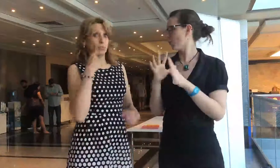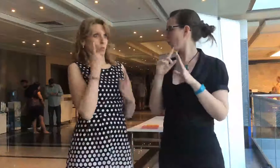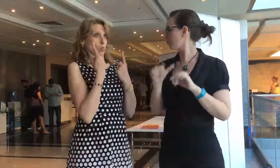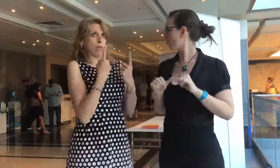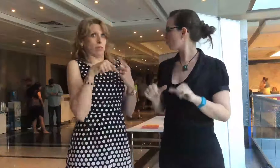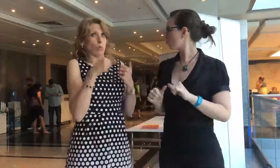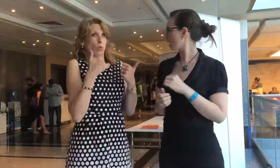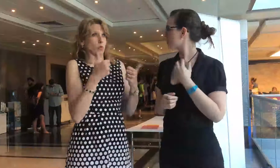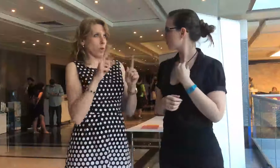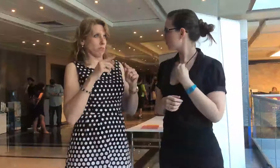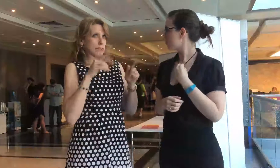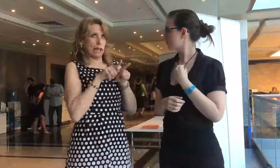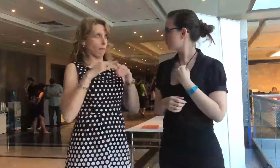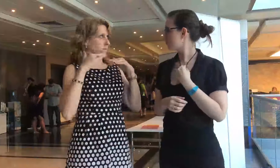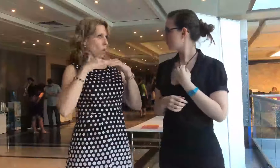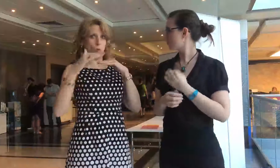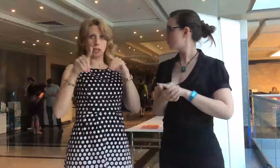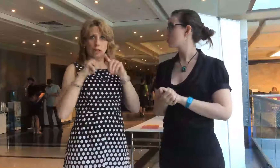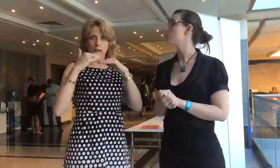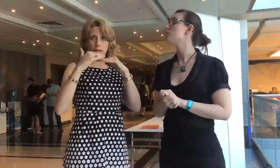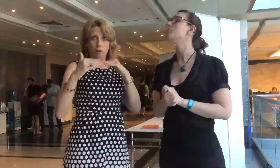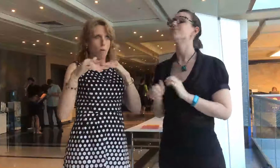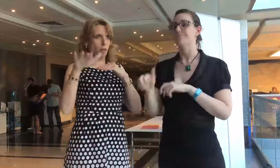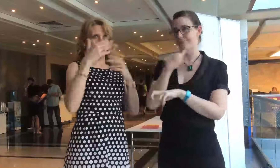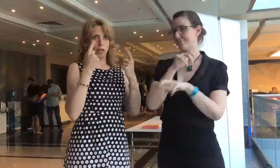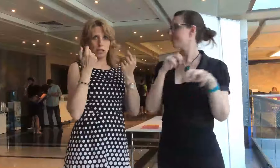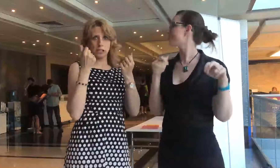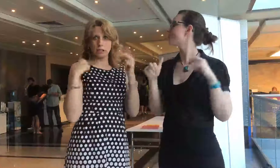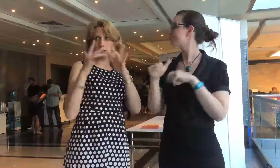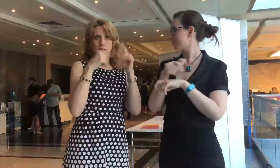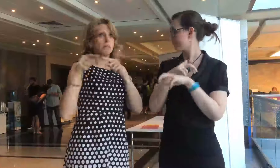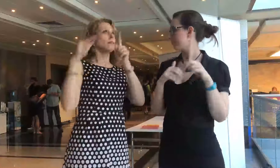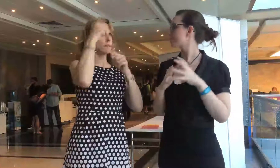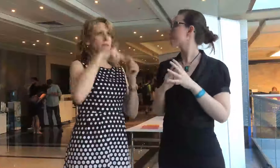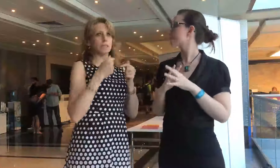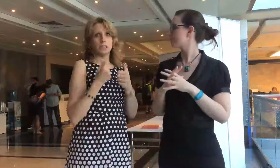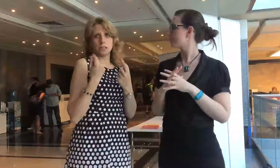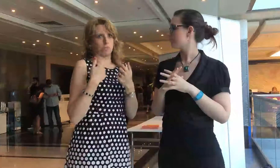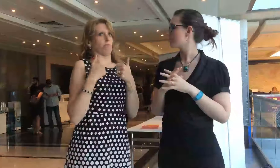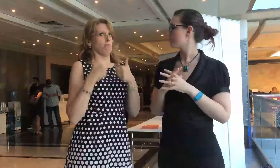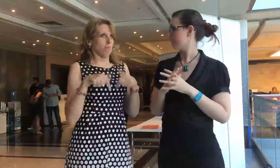that everything is happening on the same floor of the building, which means we have great visibility and we can move around with ease.